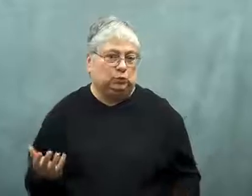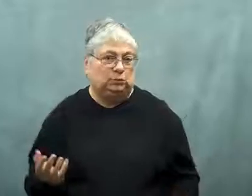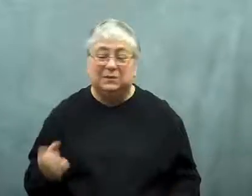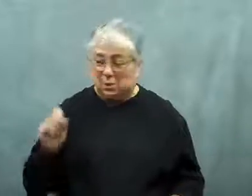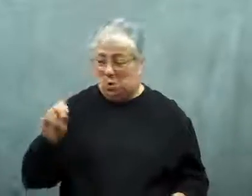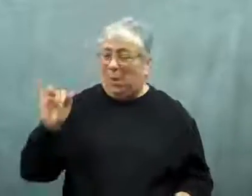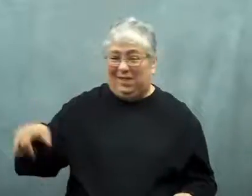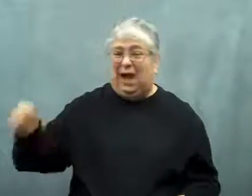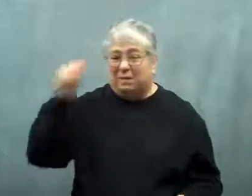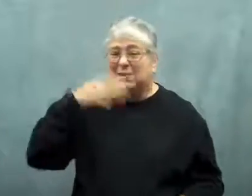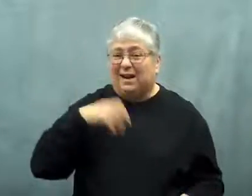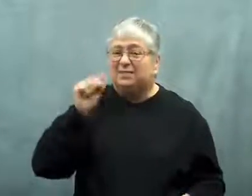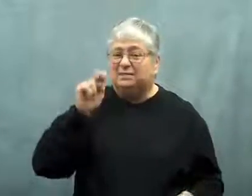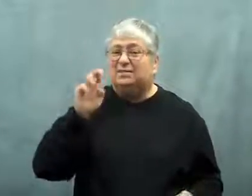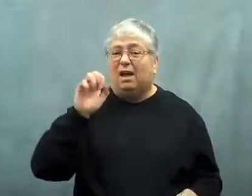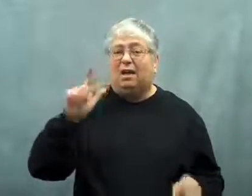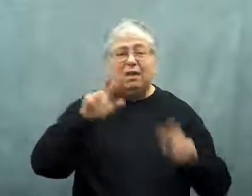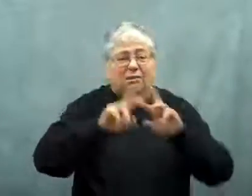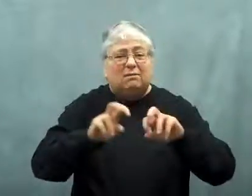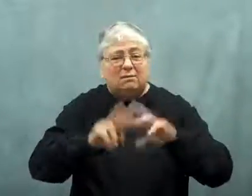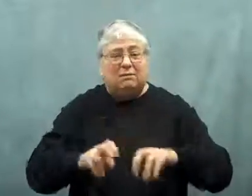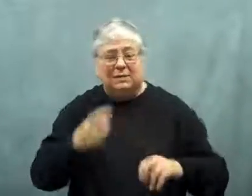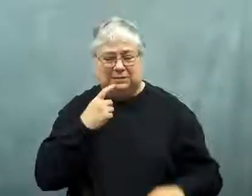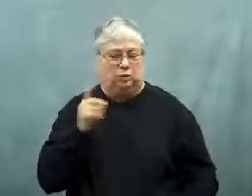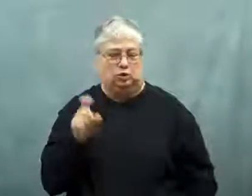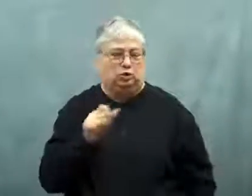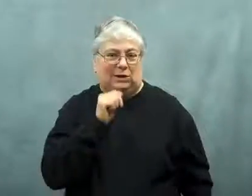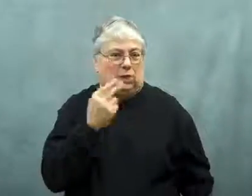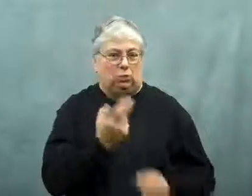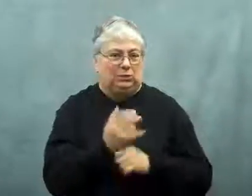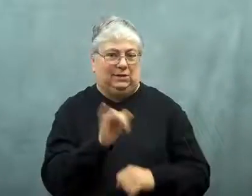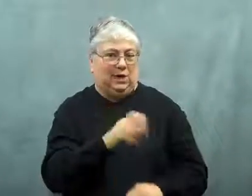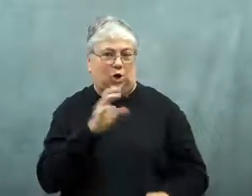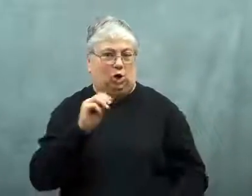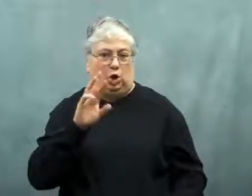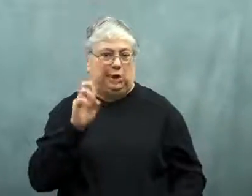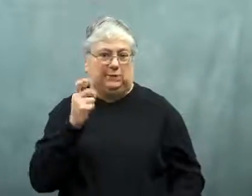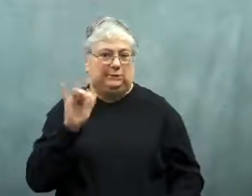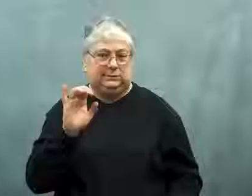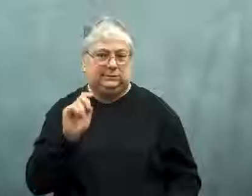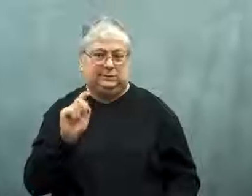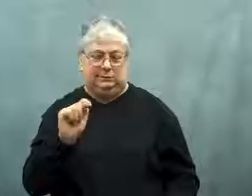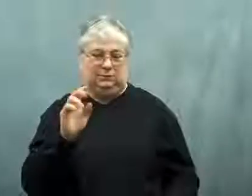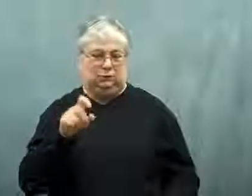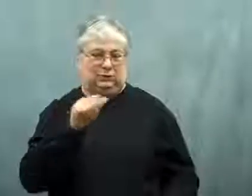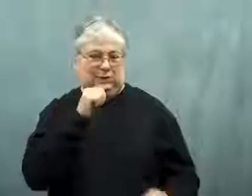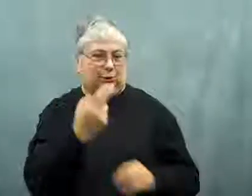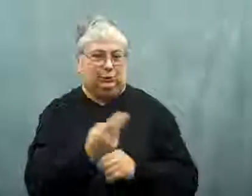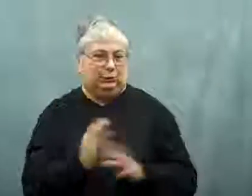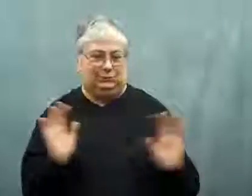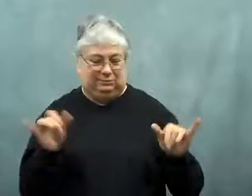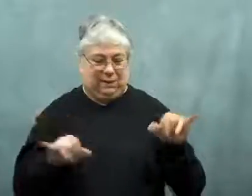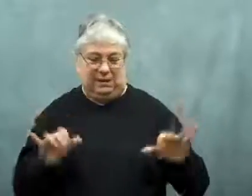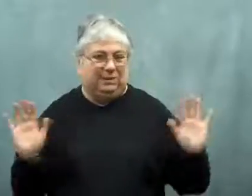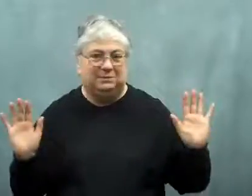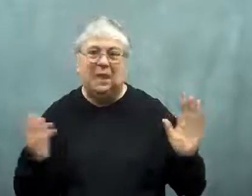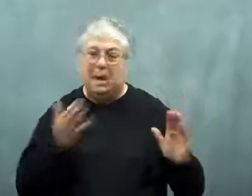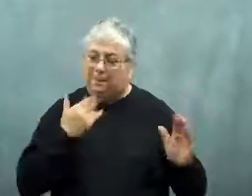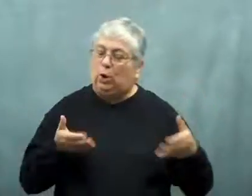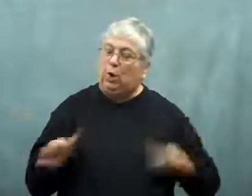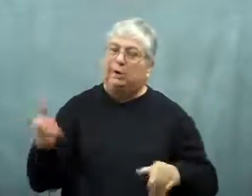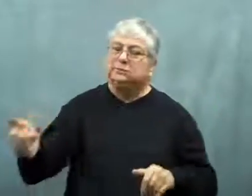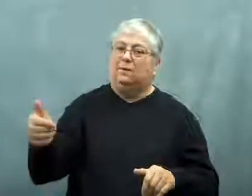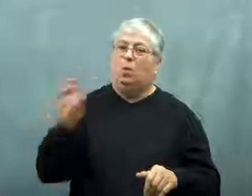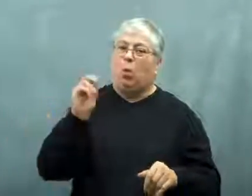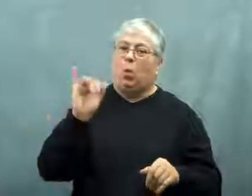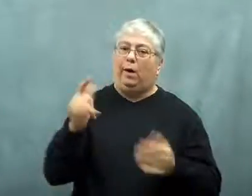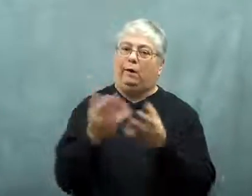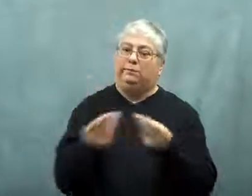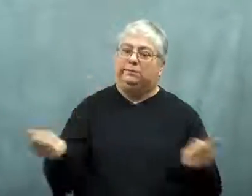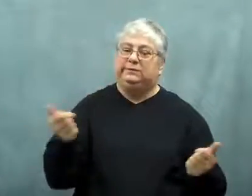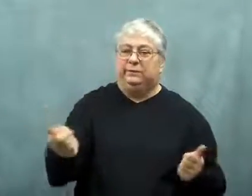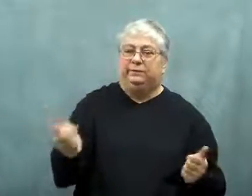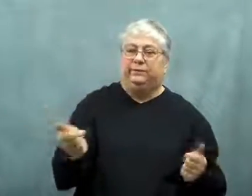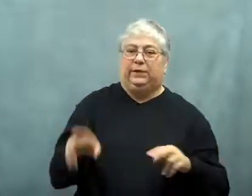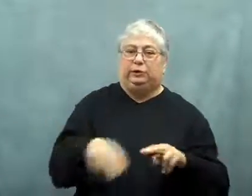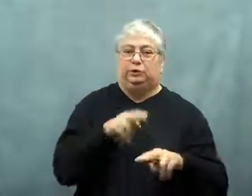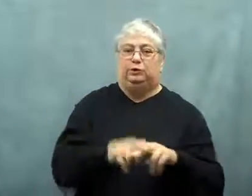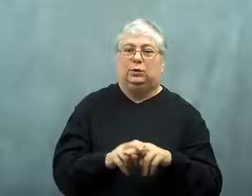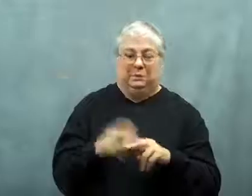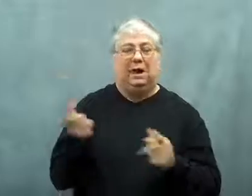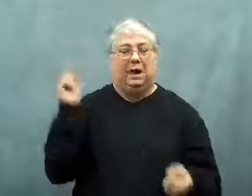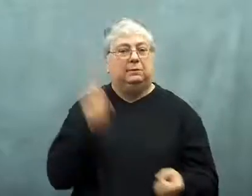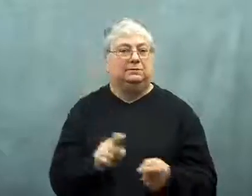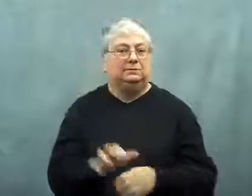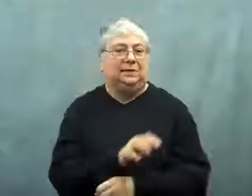Snell says Corexit should not be used.